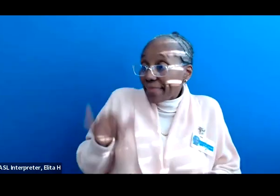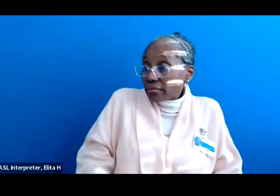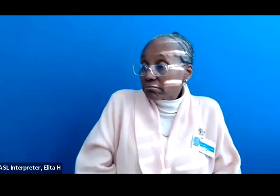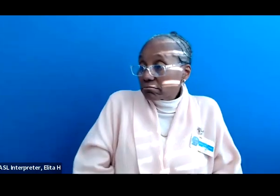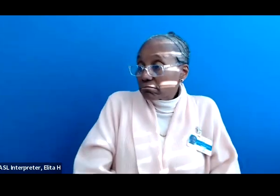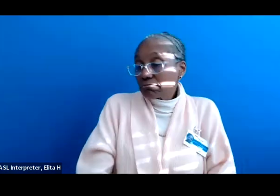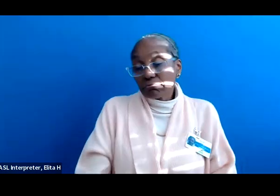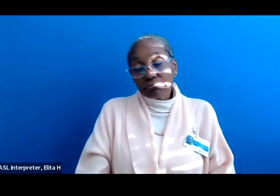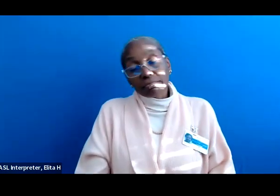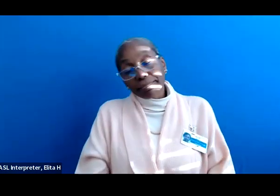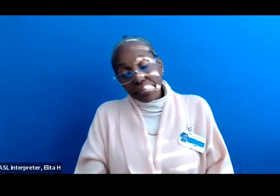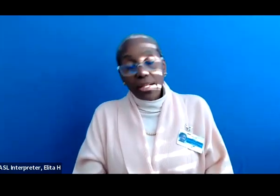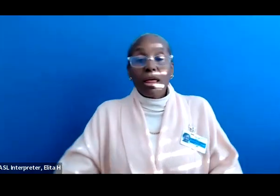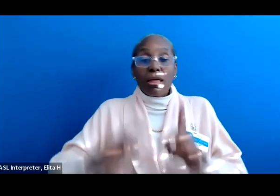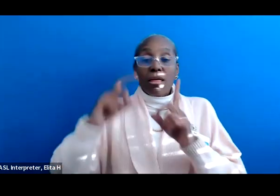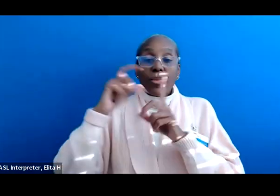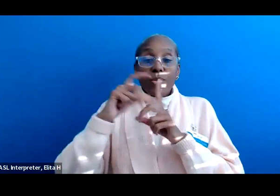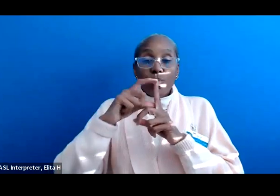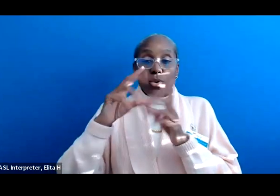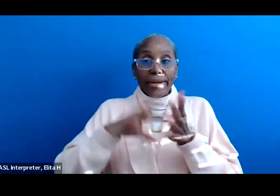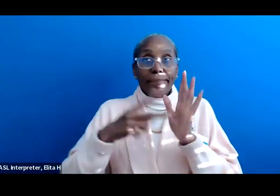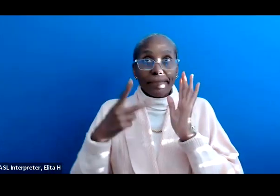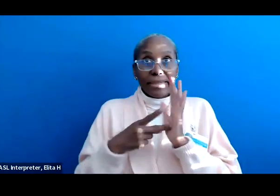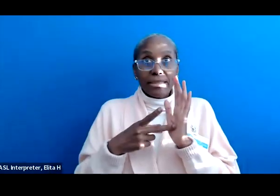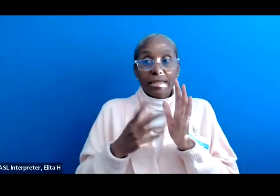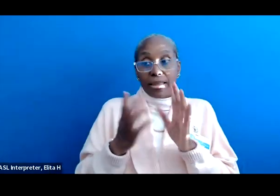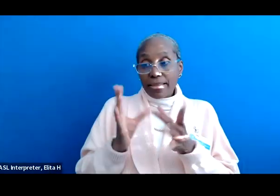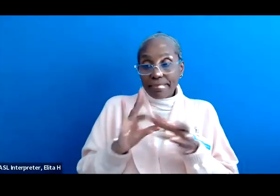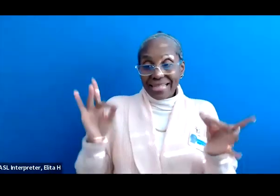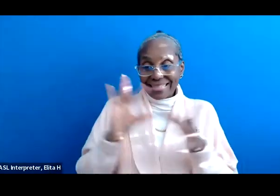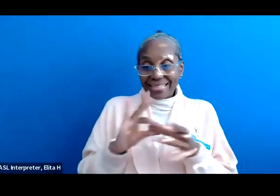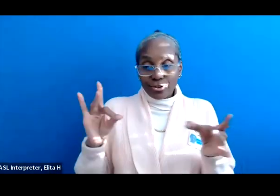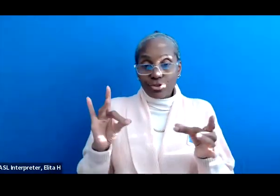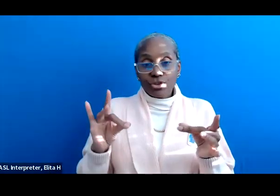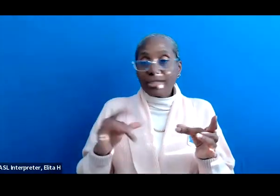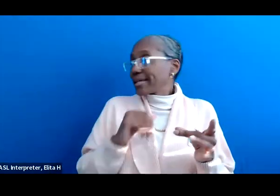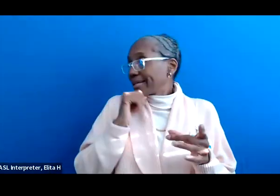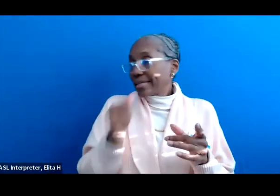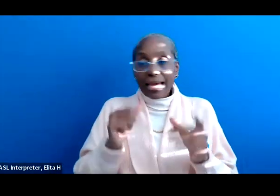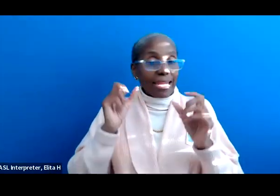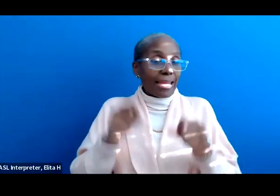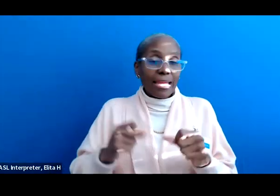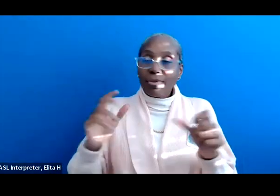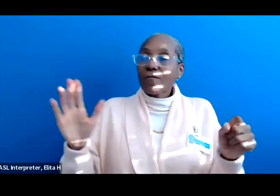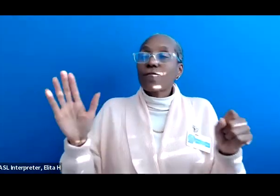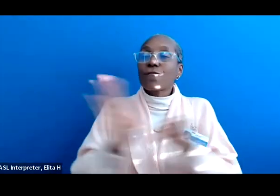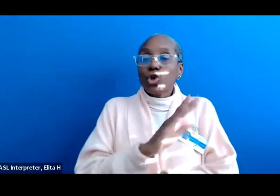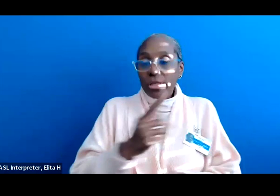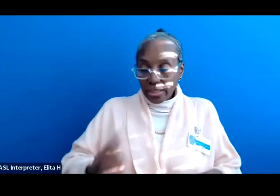It is a terminology that means that the message is not able to get completely through.